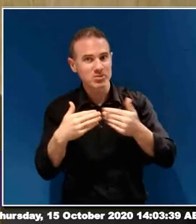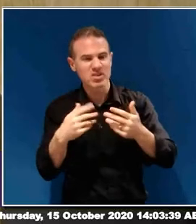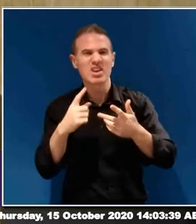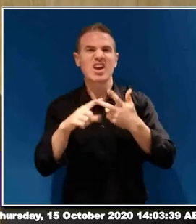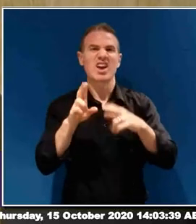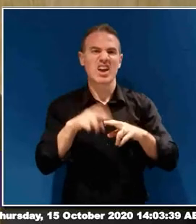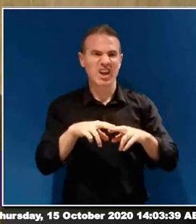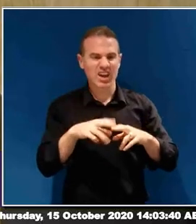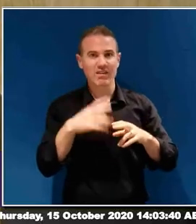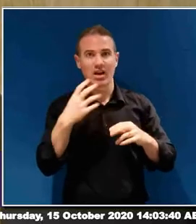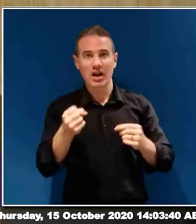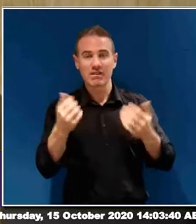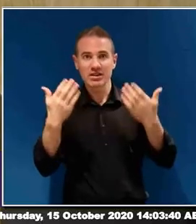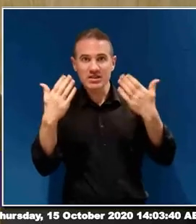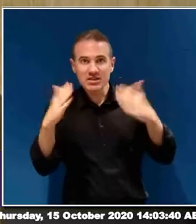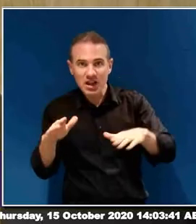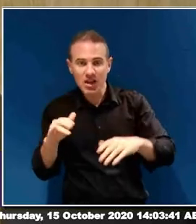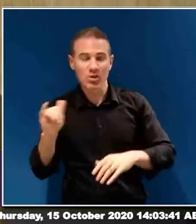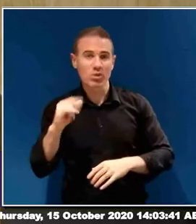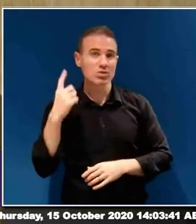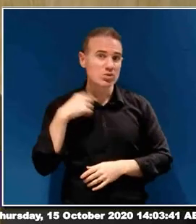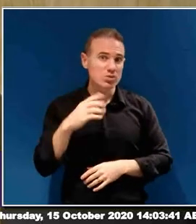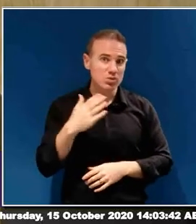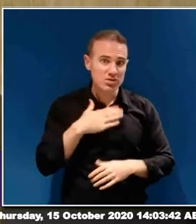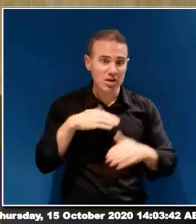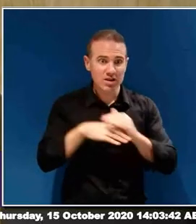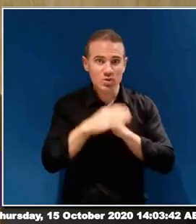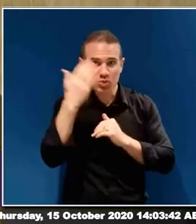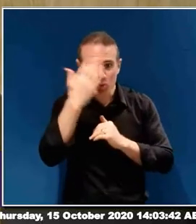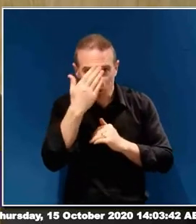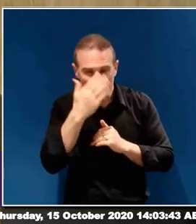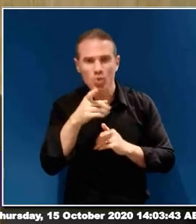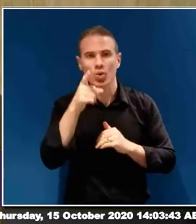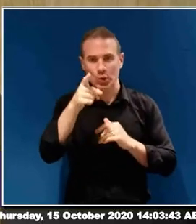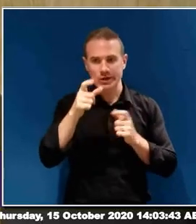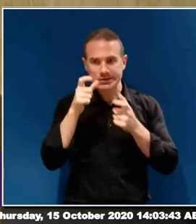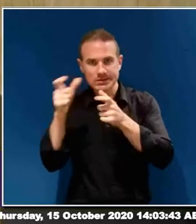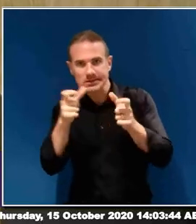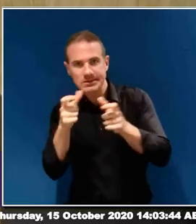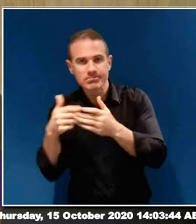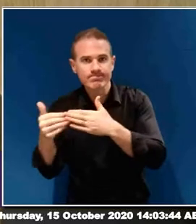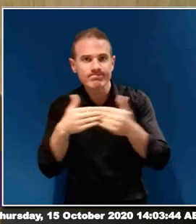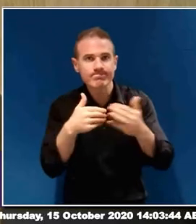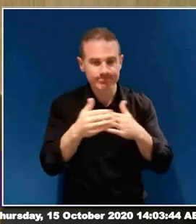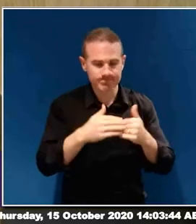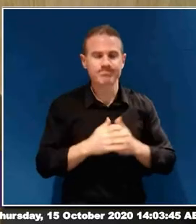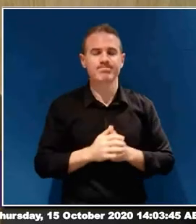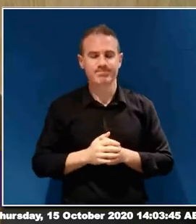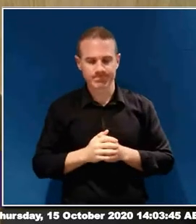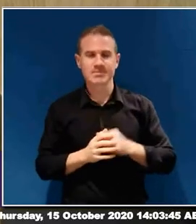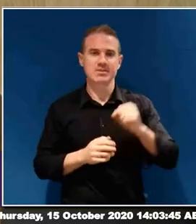And you provided advice about how to best work with students with challenging behaviours and disabilities?